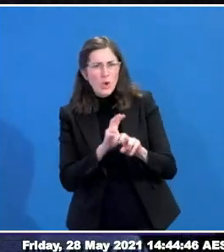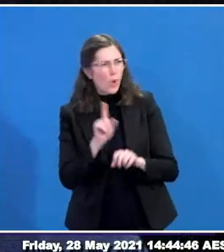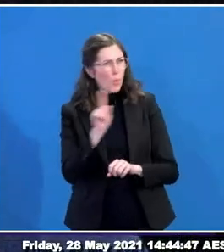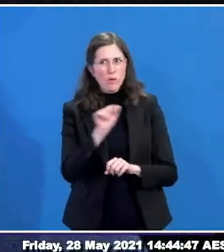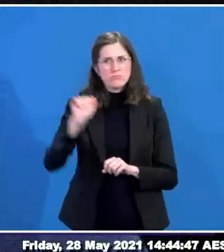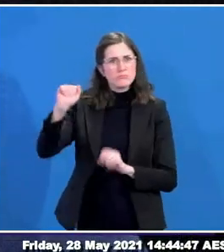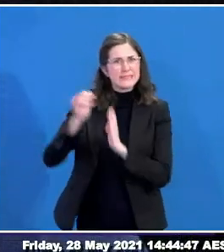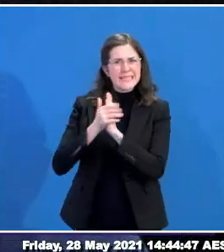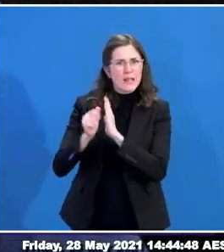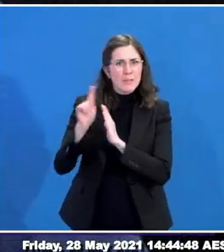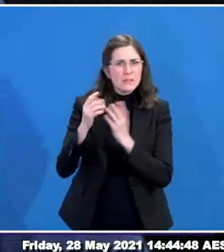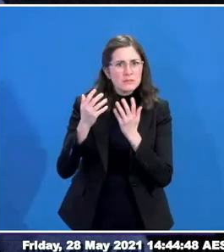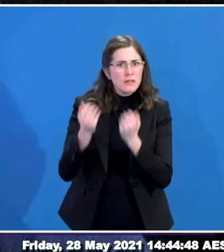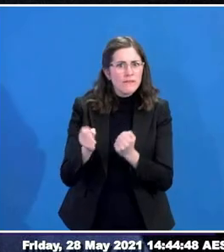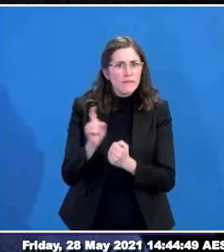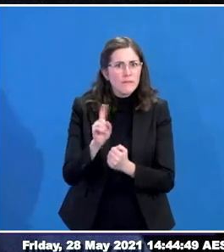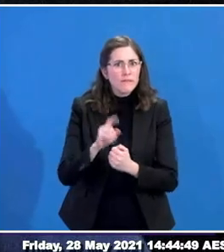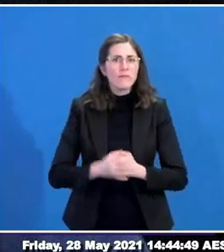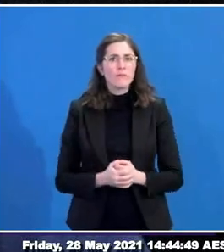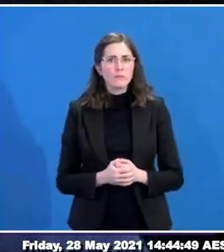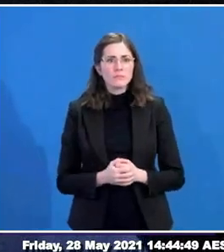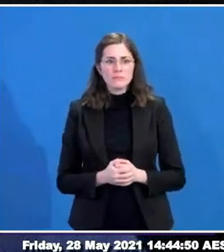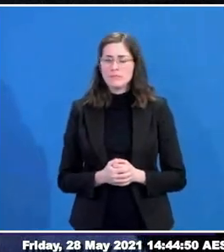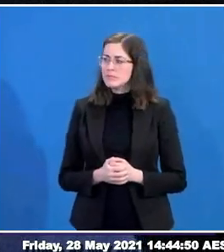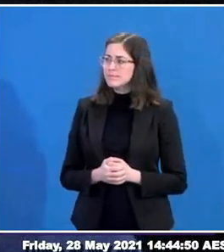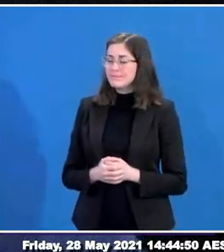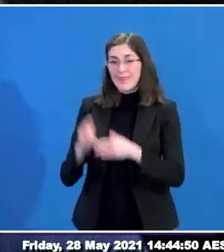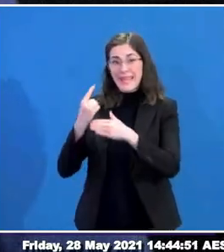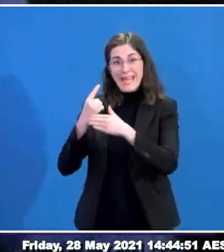Independent investigators, we register service providers.